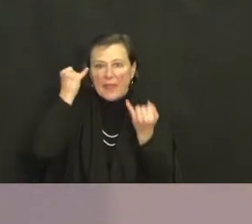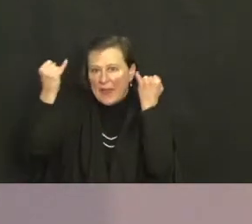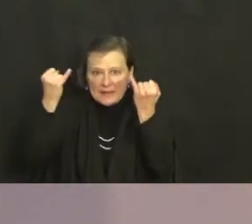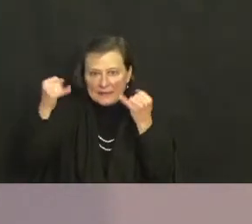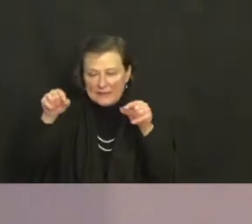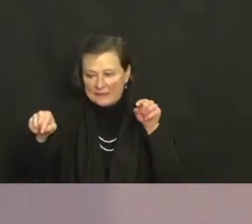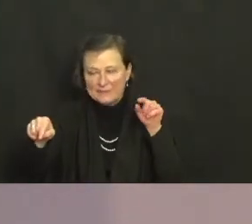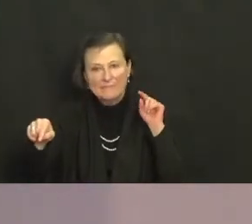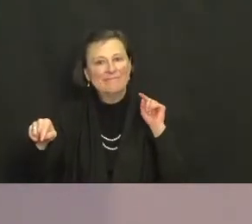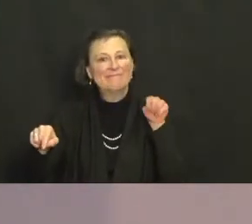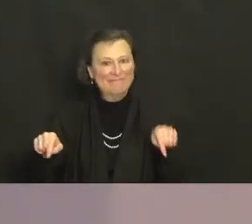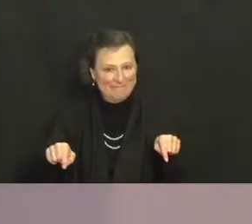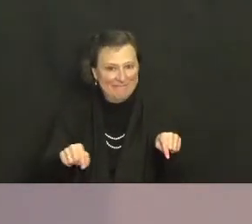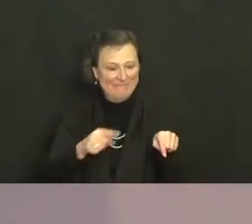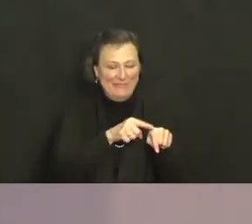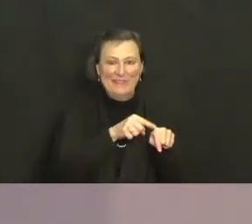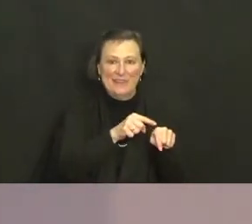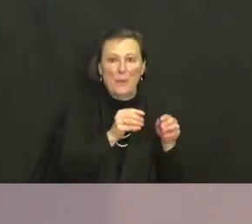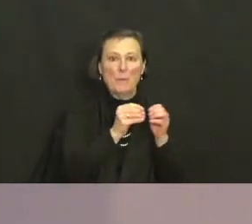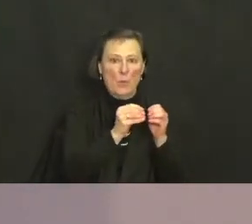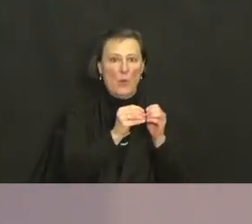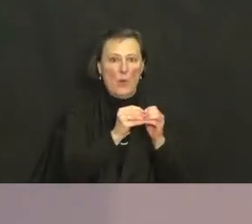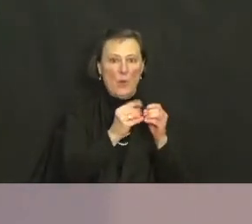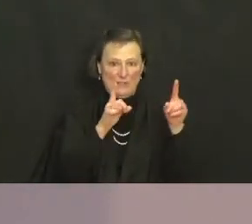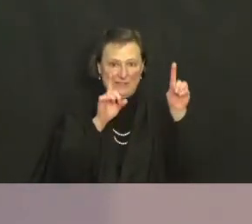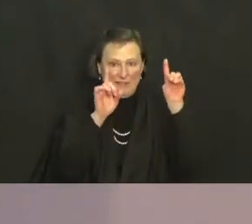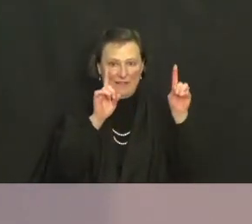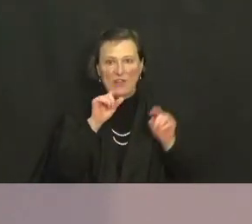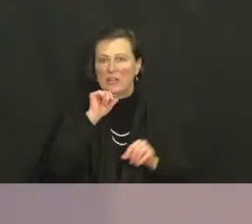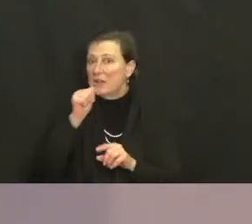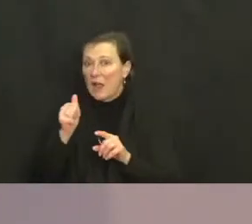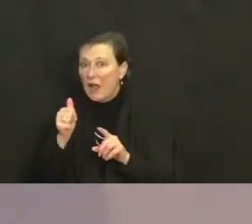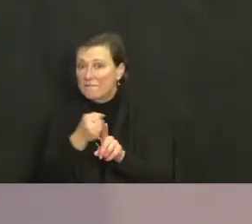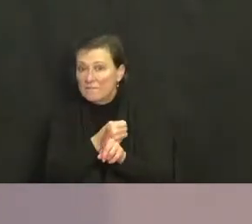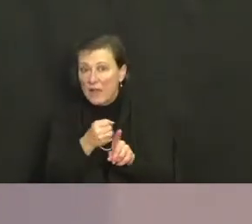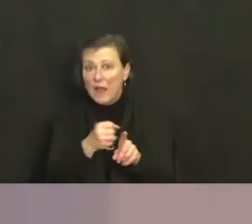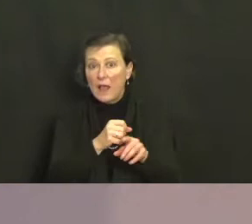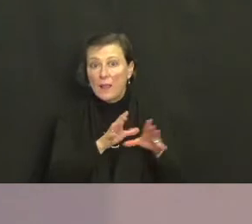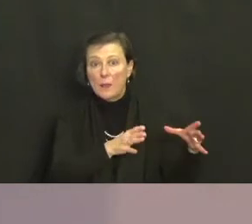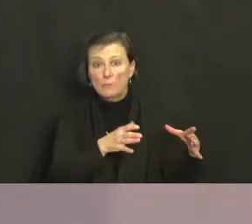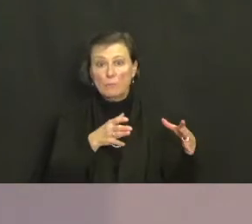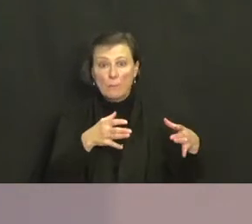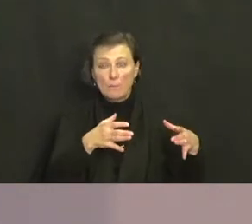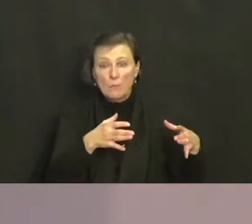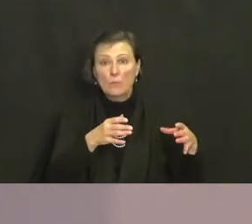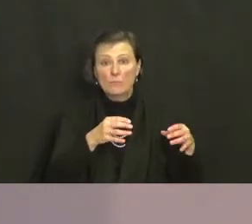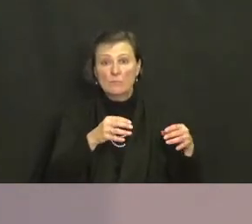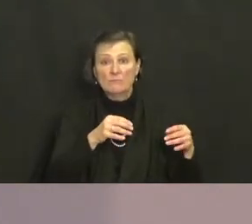Furthermore, non-violent movements did not create a legacy of enduring division and bitterness,